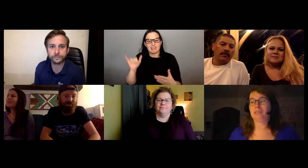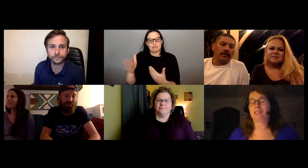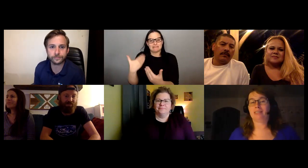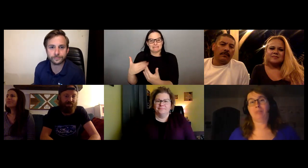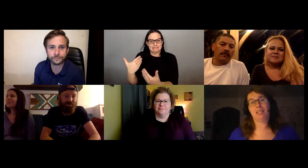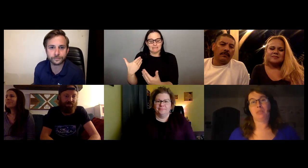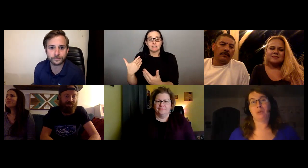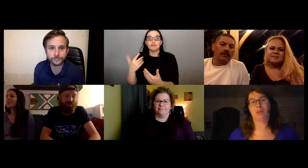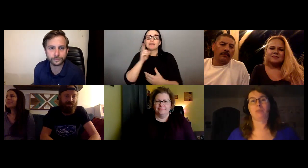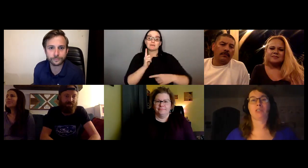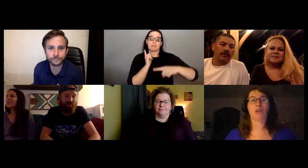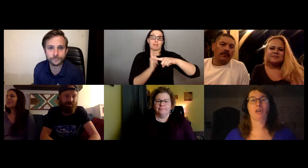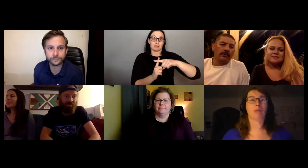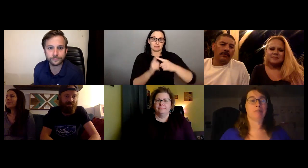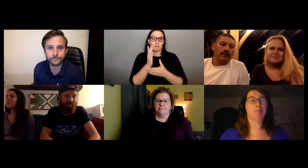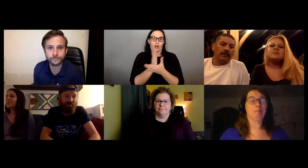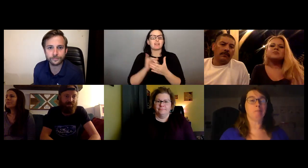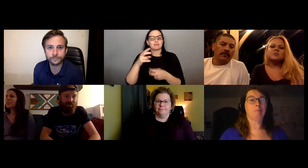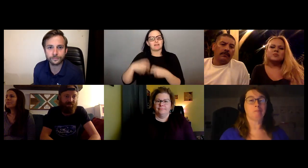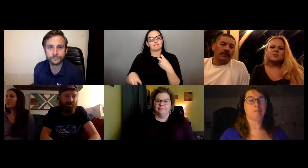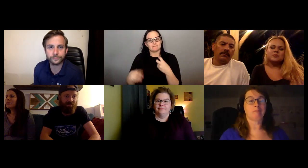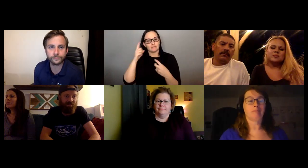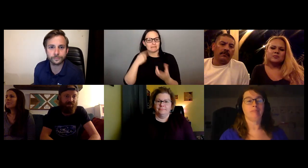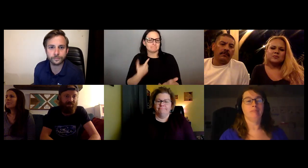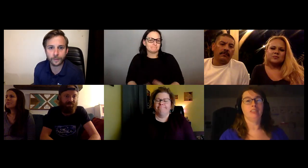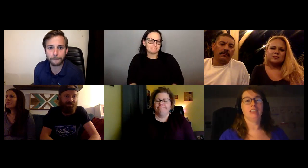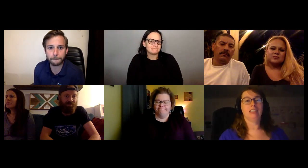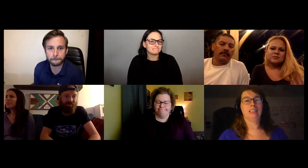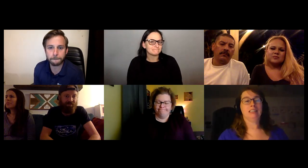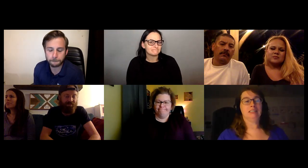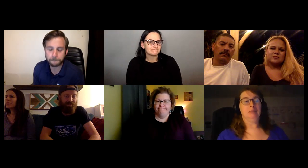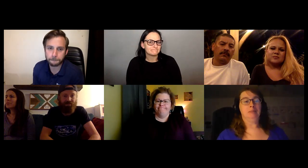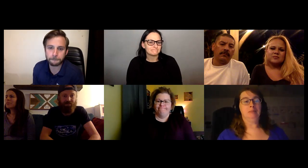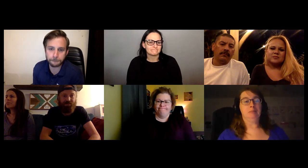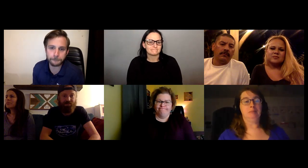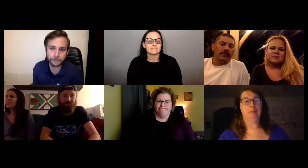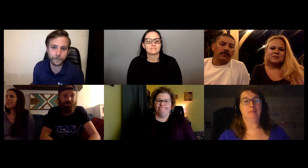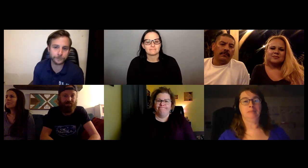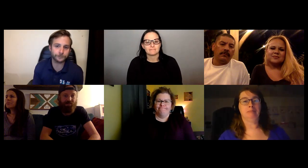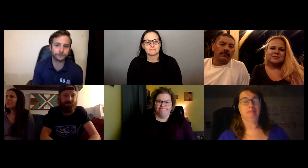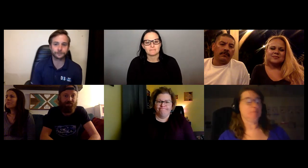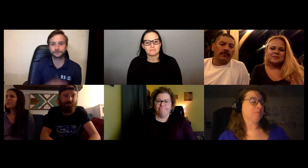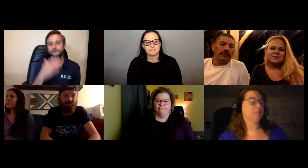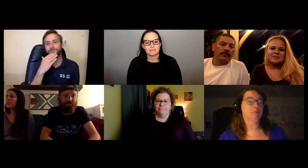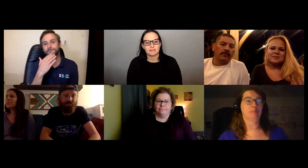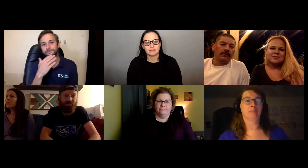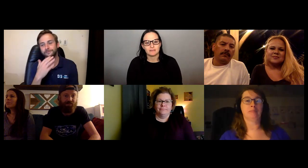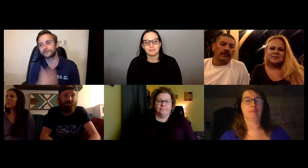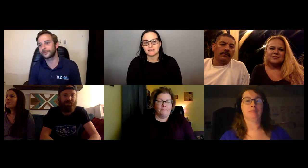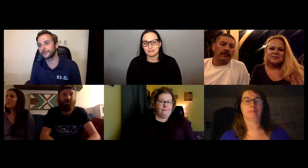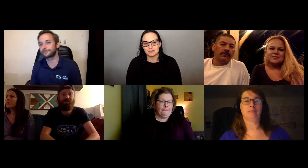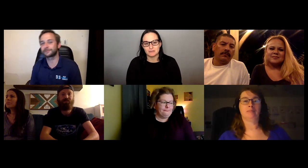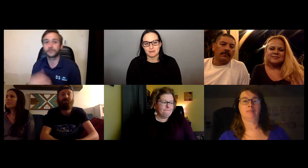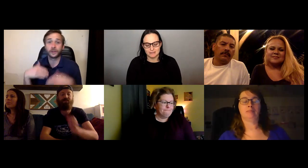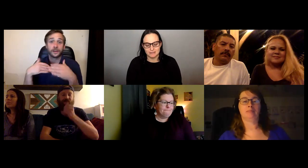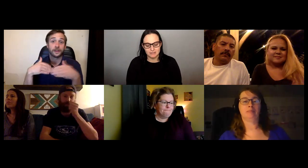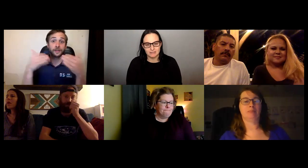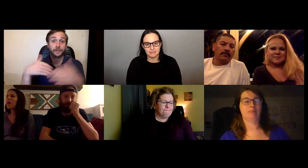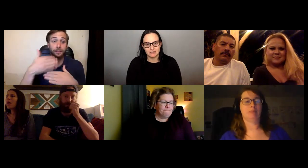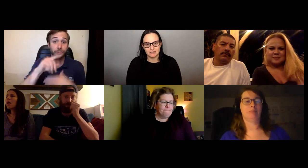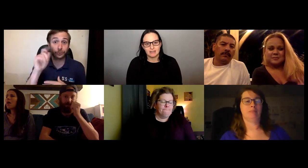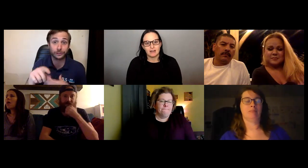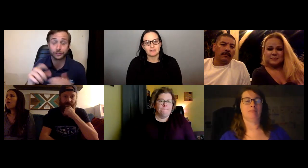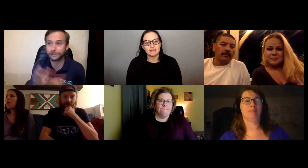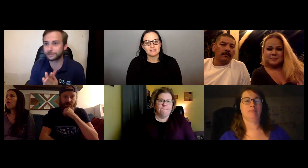the plus part that was the hard part